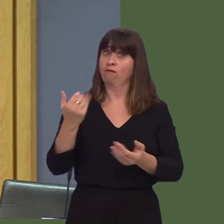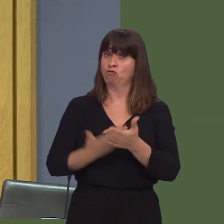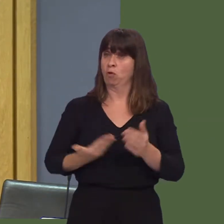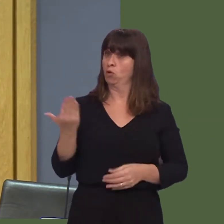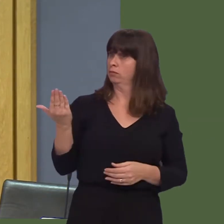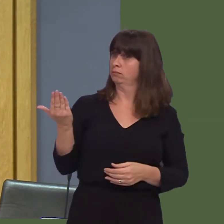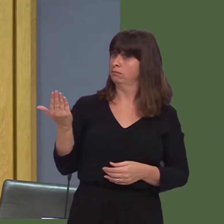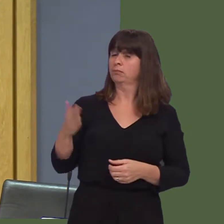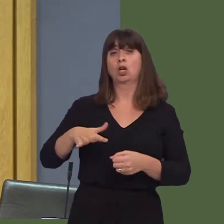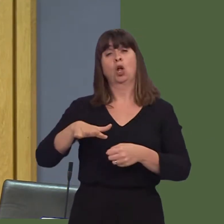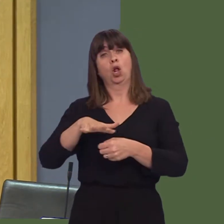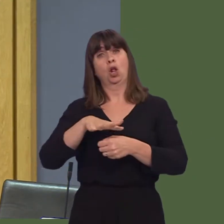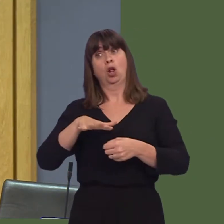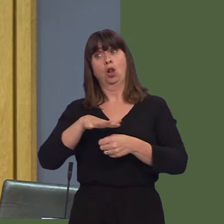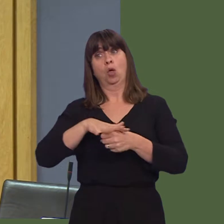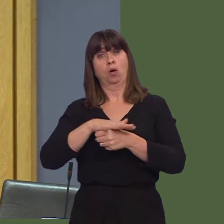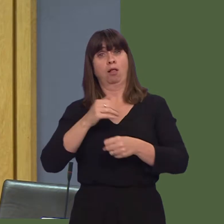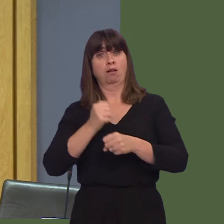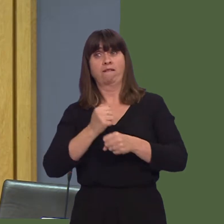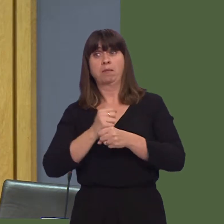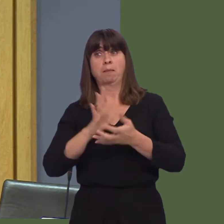Government and Communities Committee, 'Work it out: Parenting and Employment in Wales',